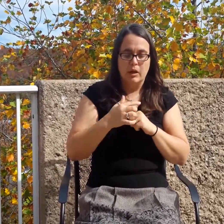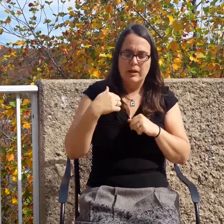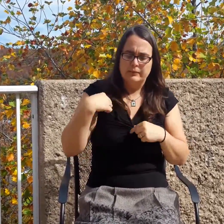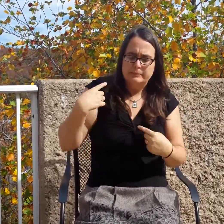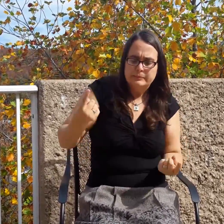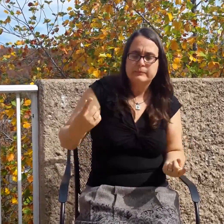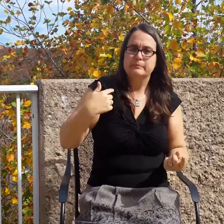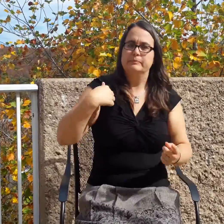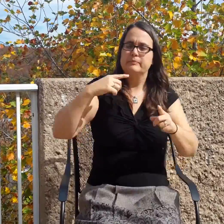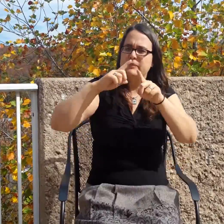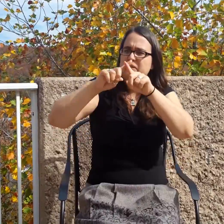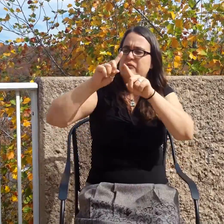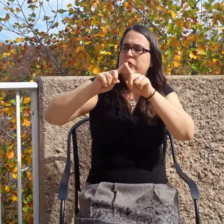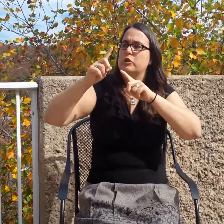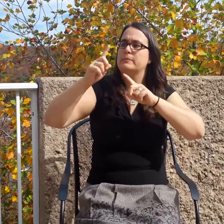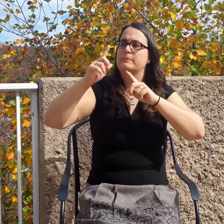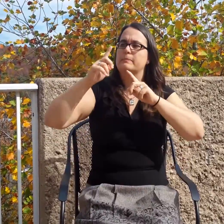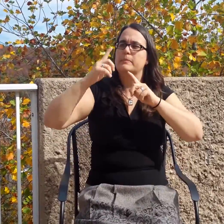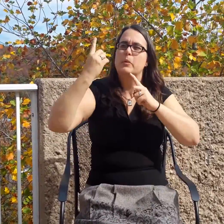I've always been a little different.